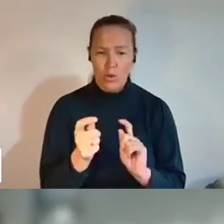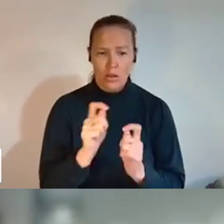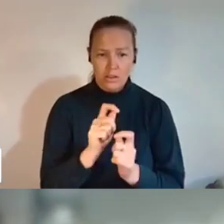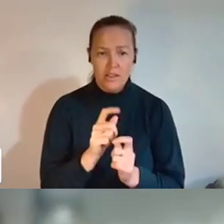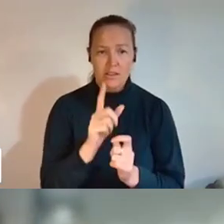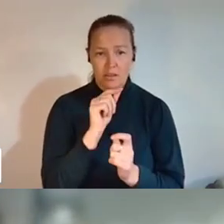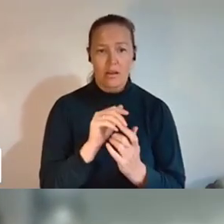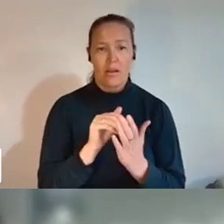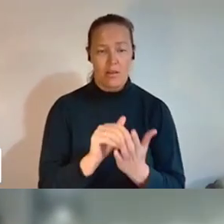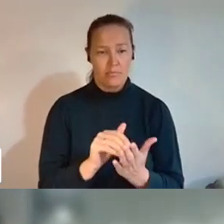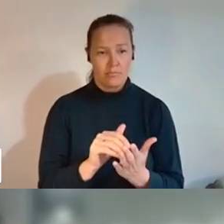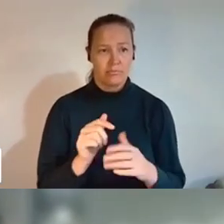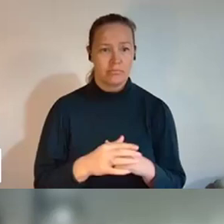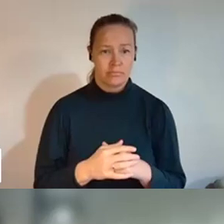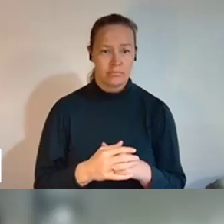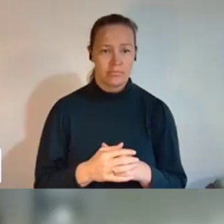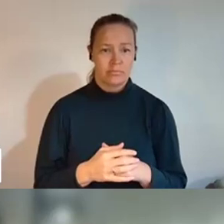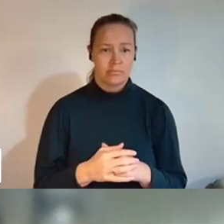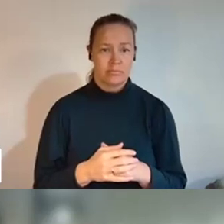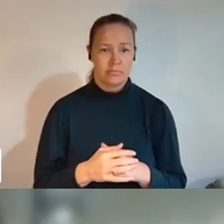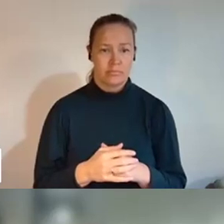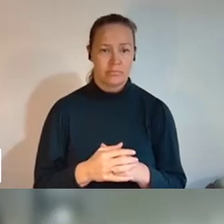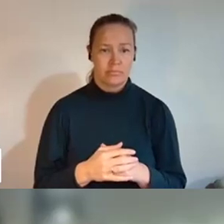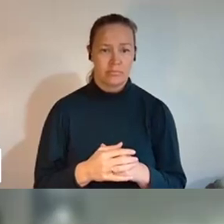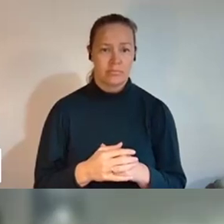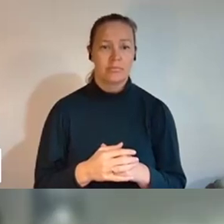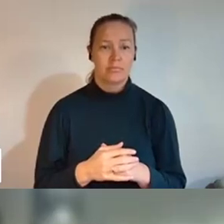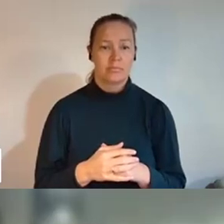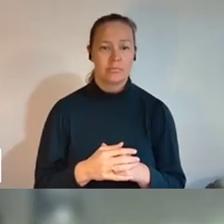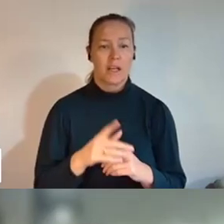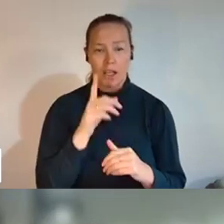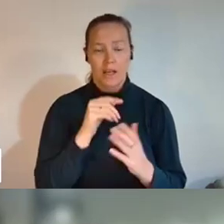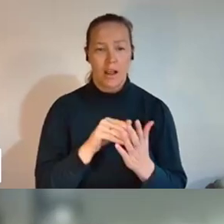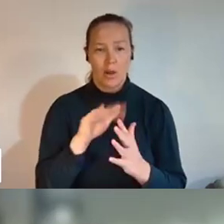in this challenge that we're all facing together around accessibility. So little things that we've